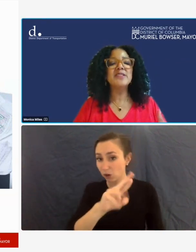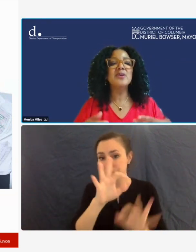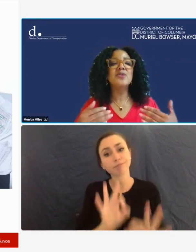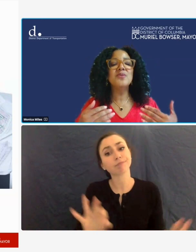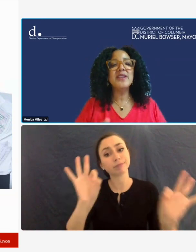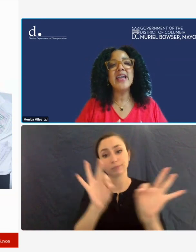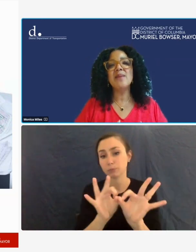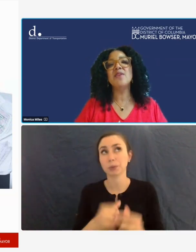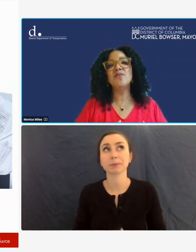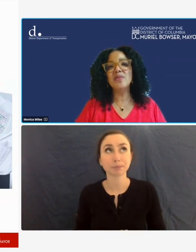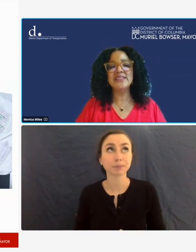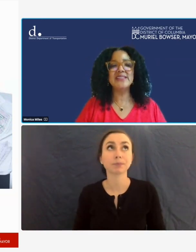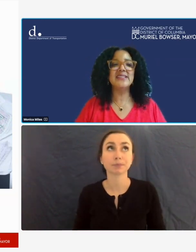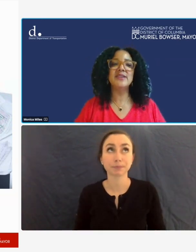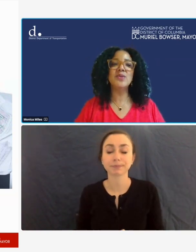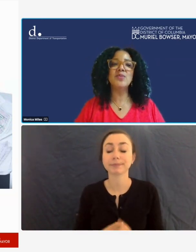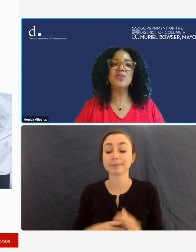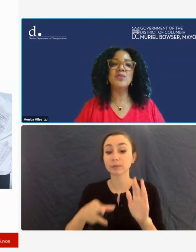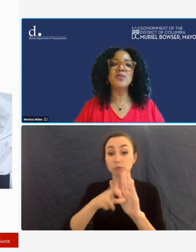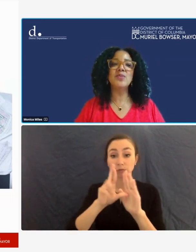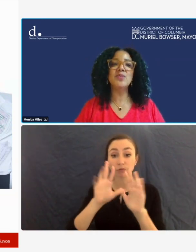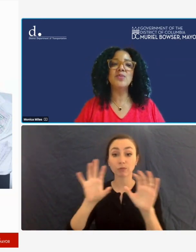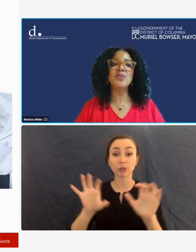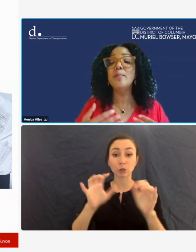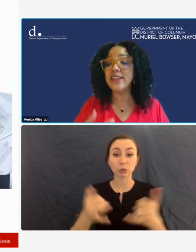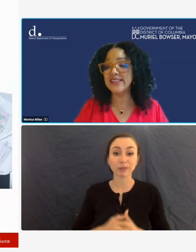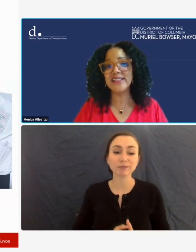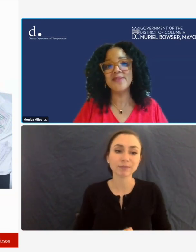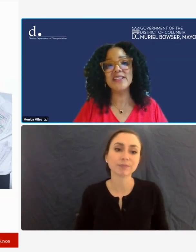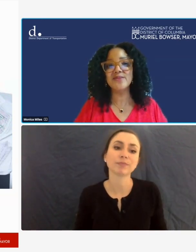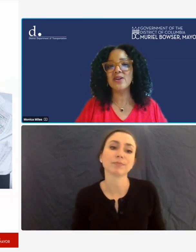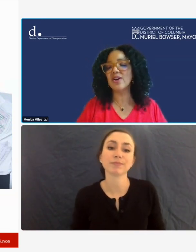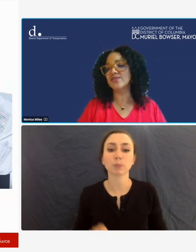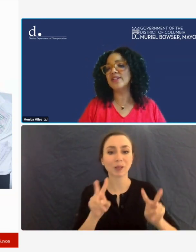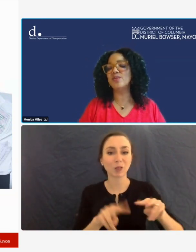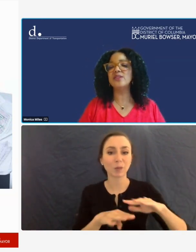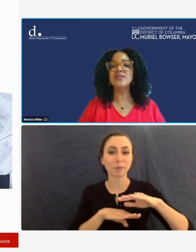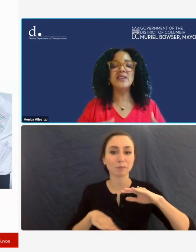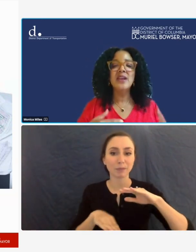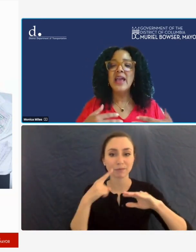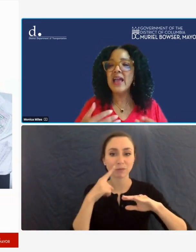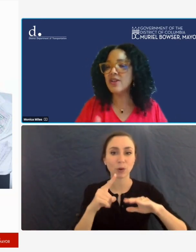the recap of what we did today is we looked at the basics of indirect cost rates we looked at how you